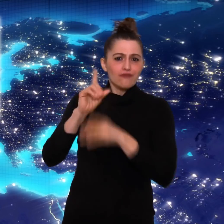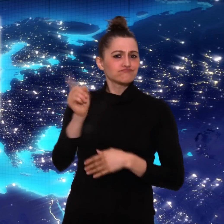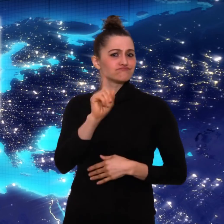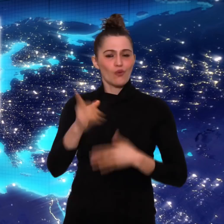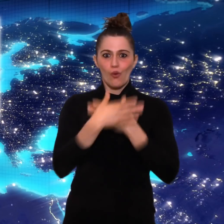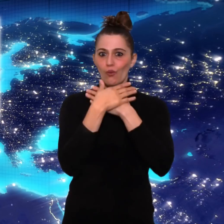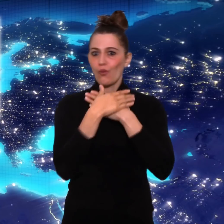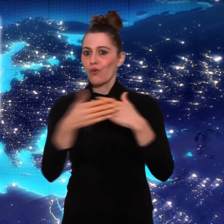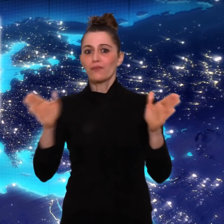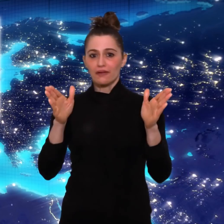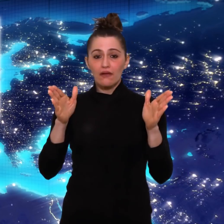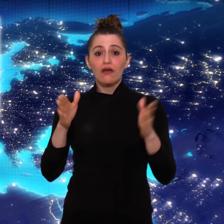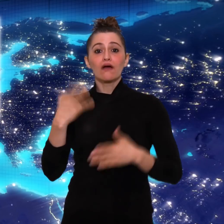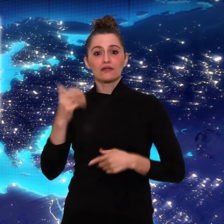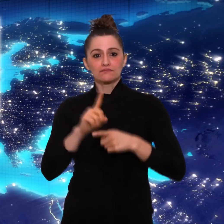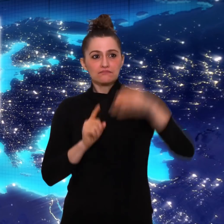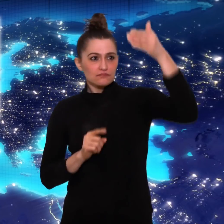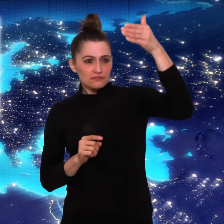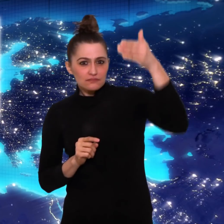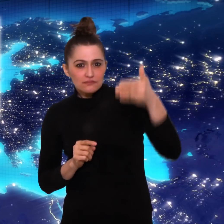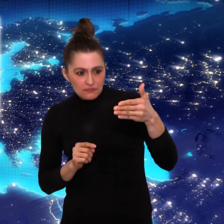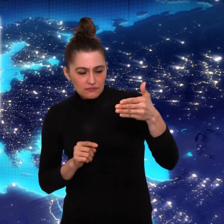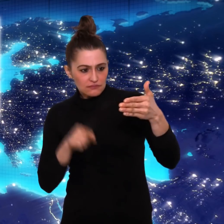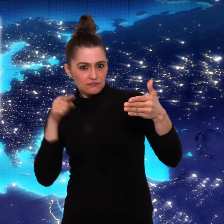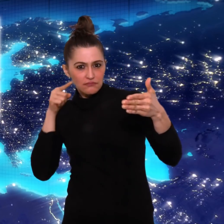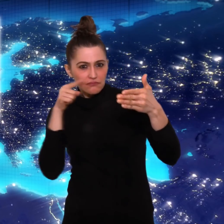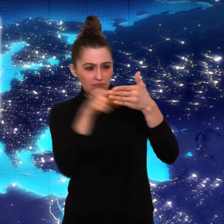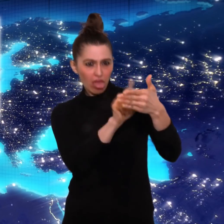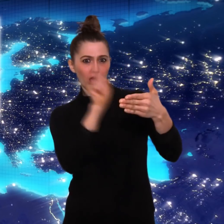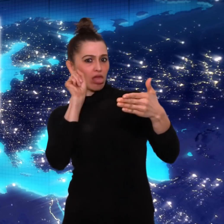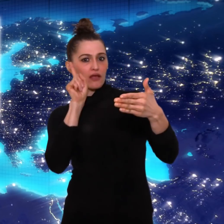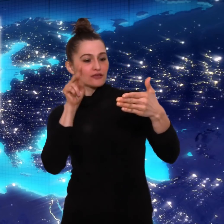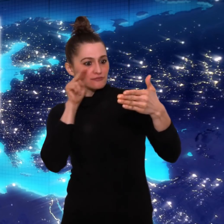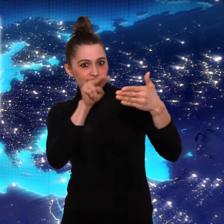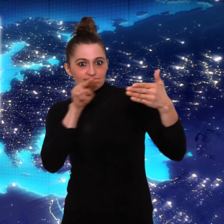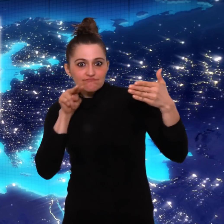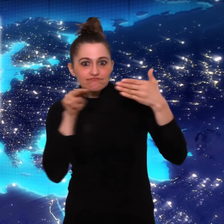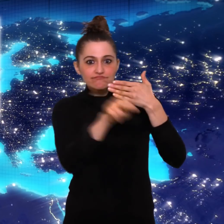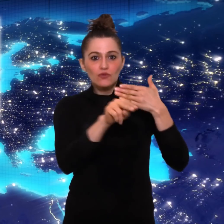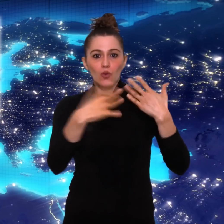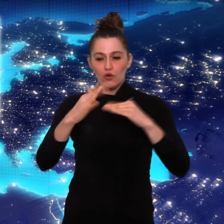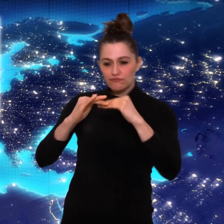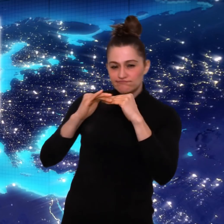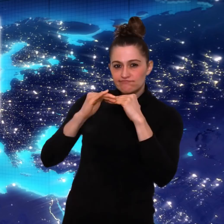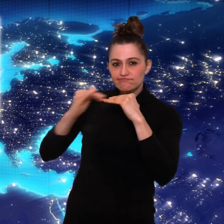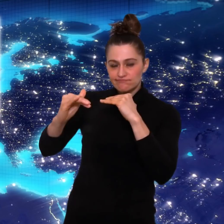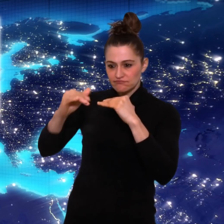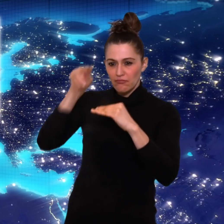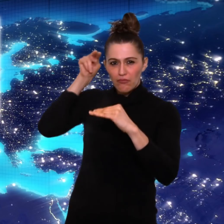surfaces, and visual displays where